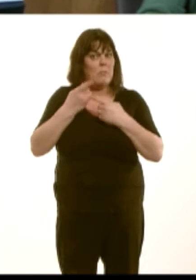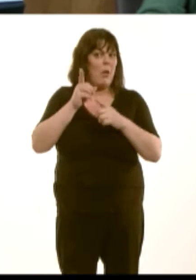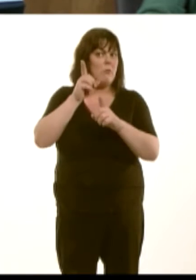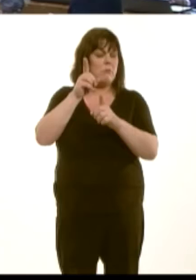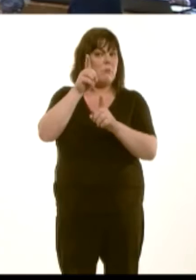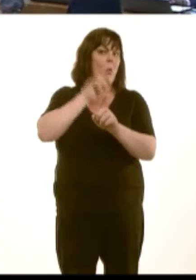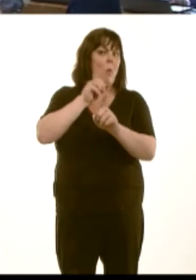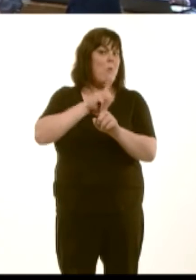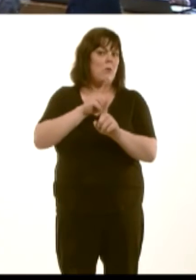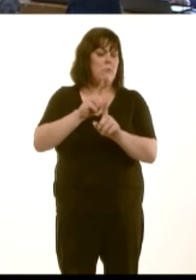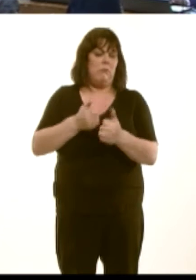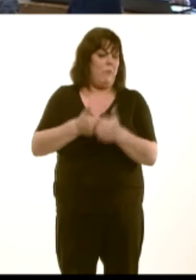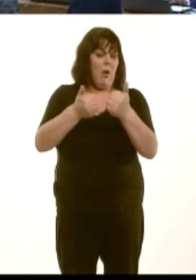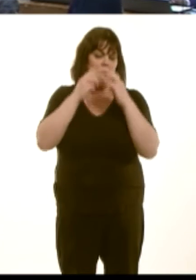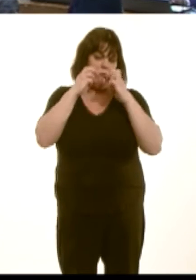we would be more than happy to examine them.